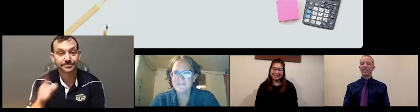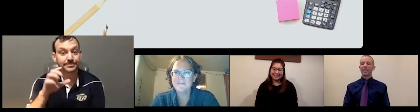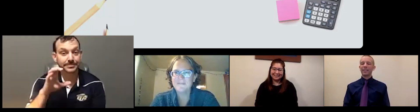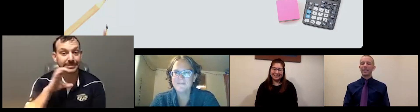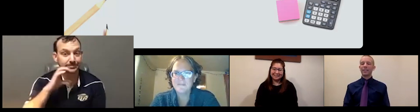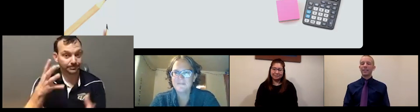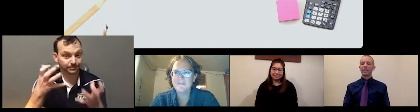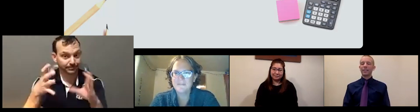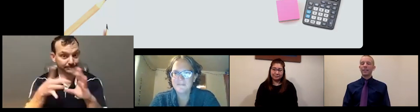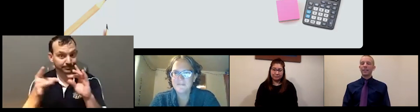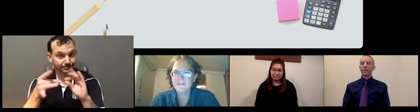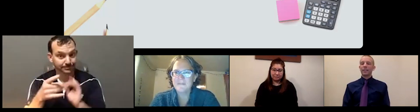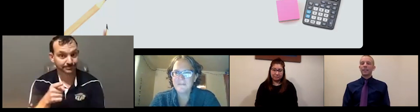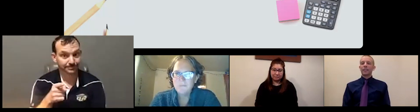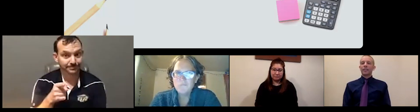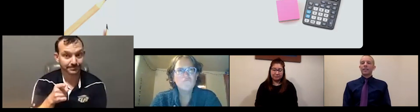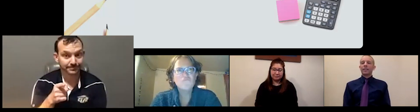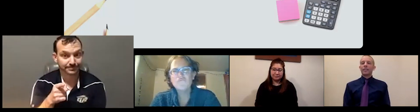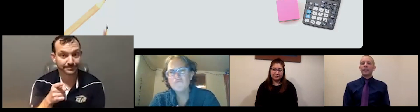Cindy, do you want to add something?